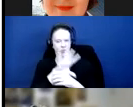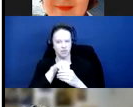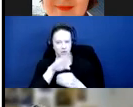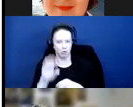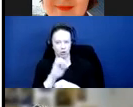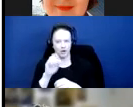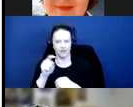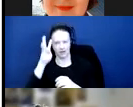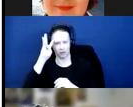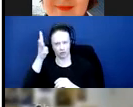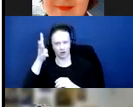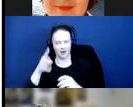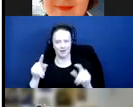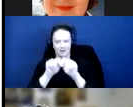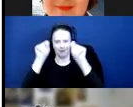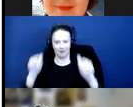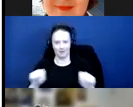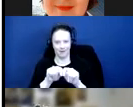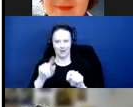that rulemaking staff can follow.